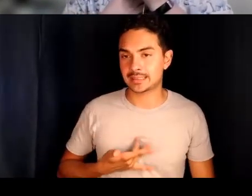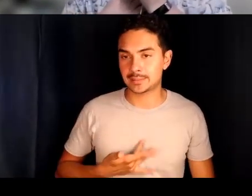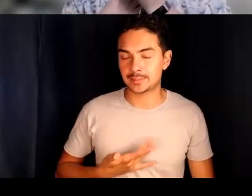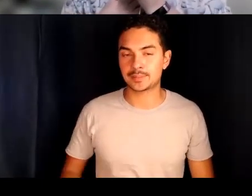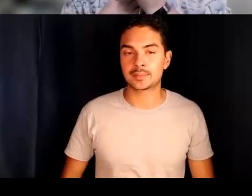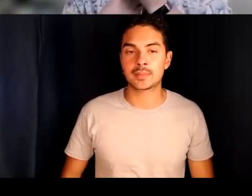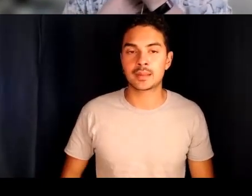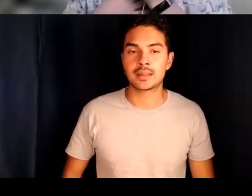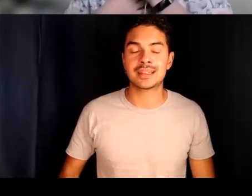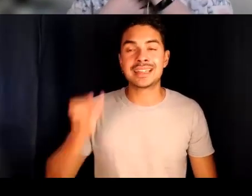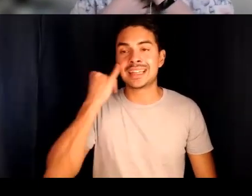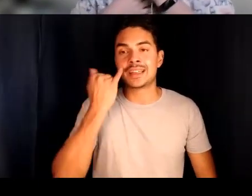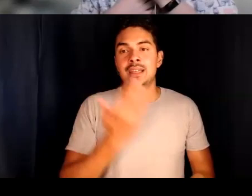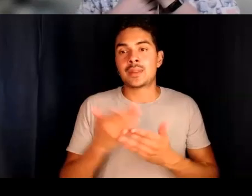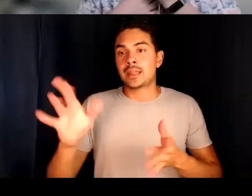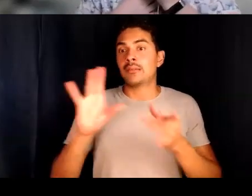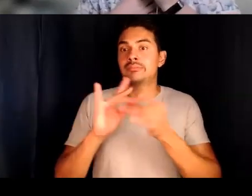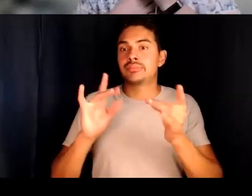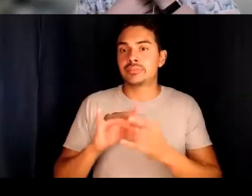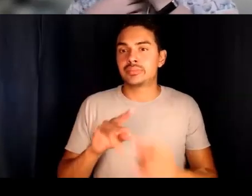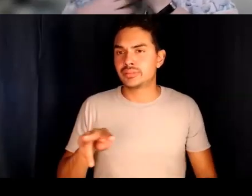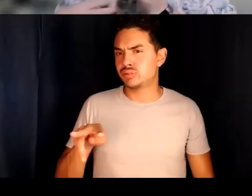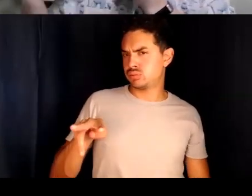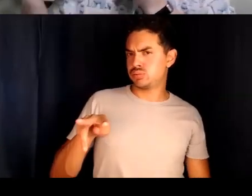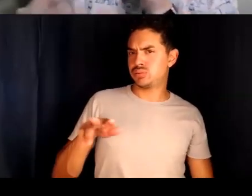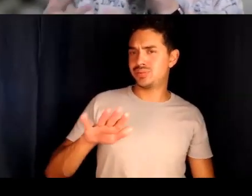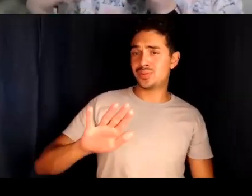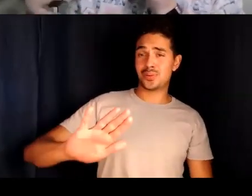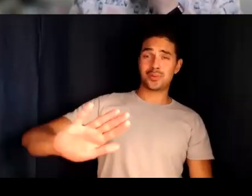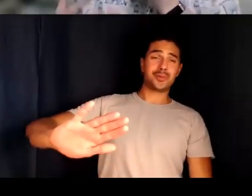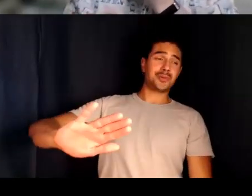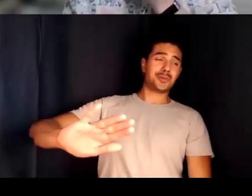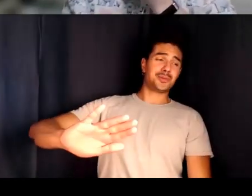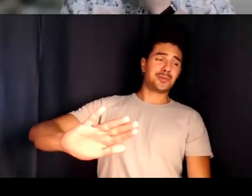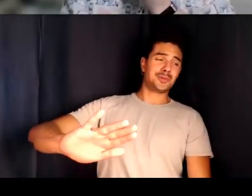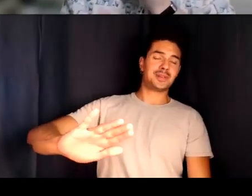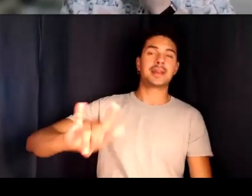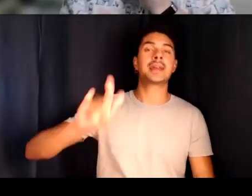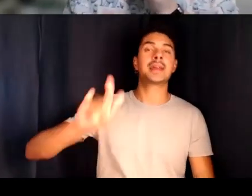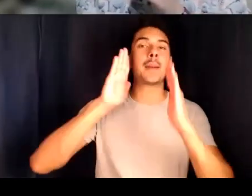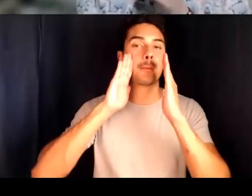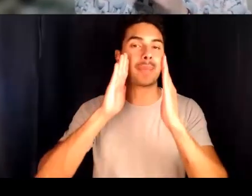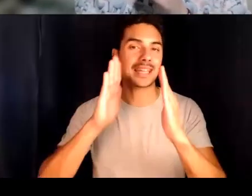Is something they're saying making you wanna back away? Really pay attention to ways